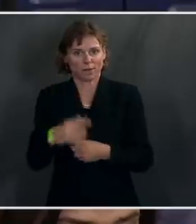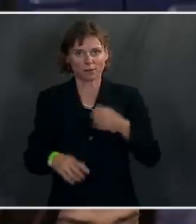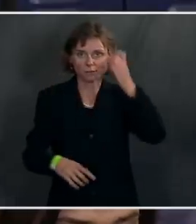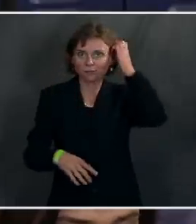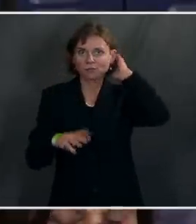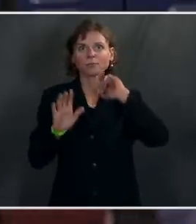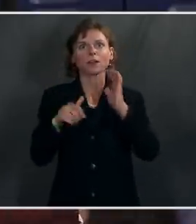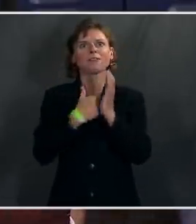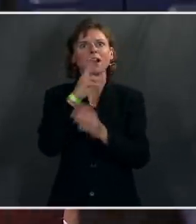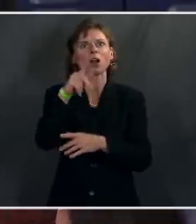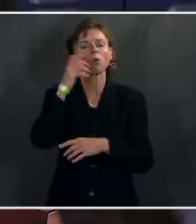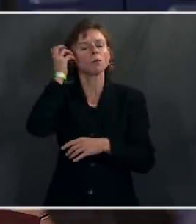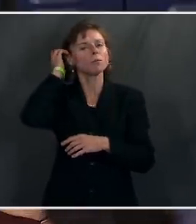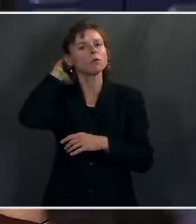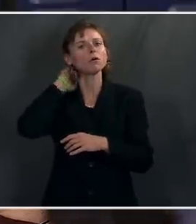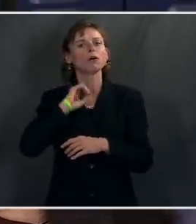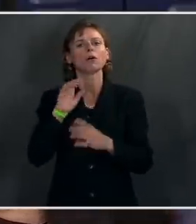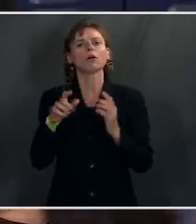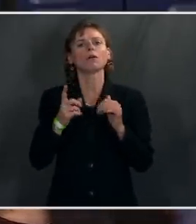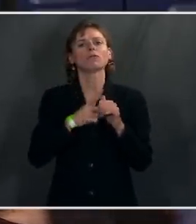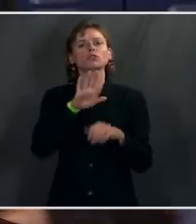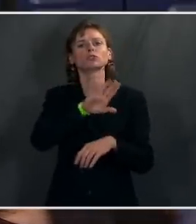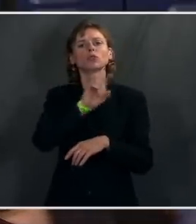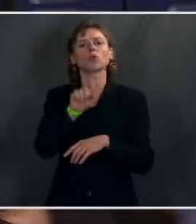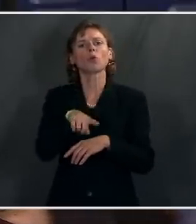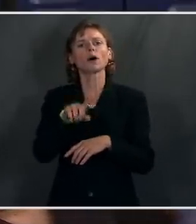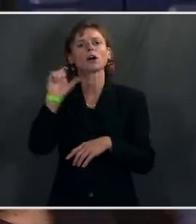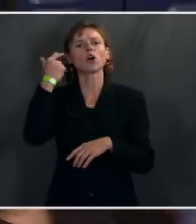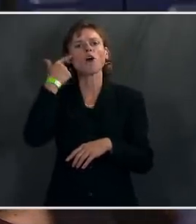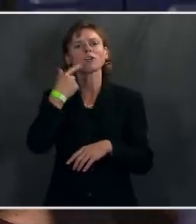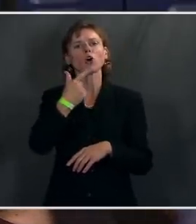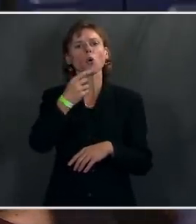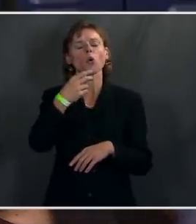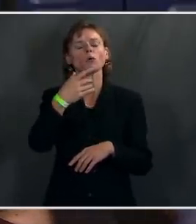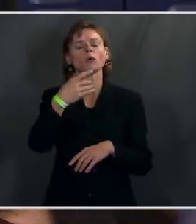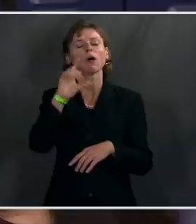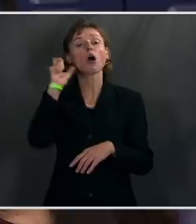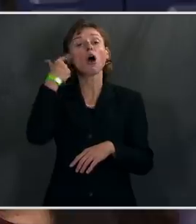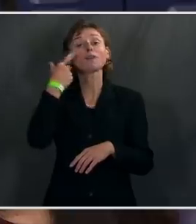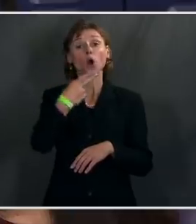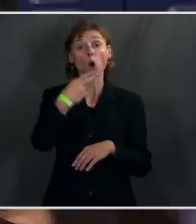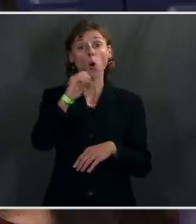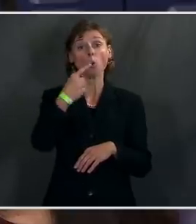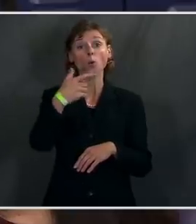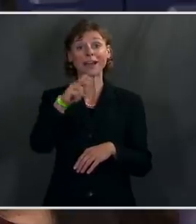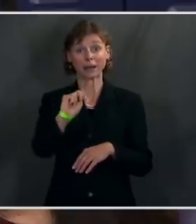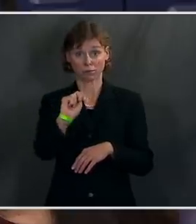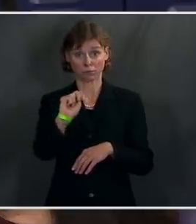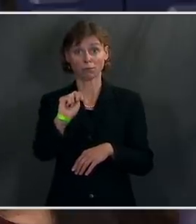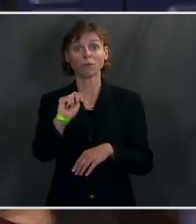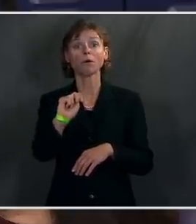The Press: First, to Tamara's question, Governor Hogan said that there has been two new --